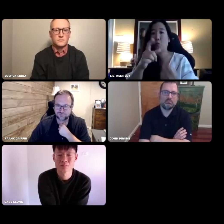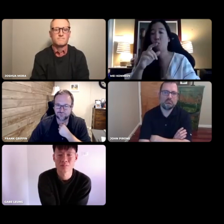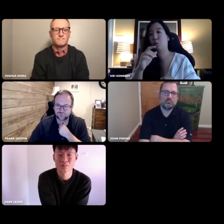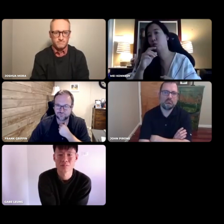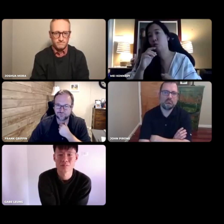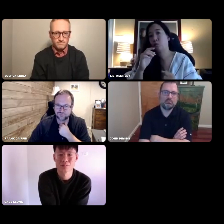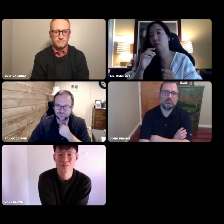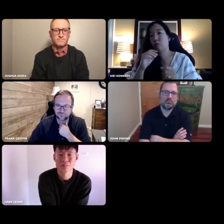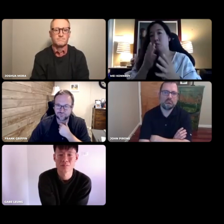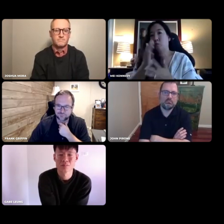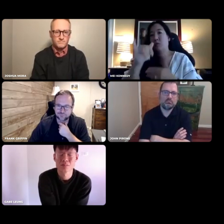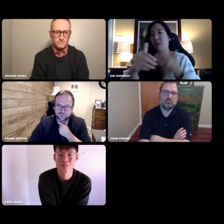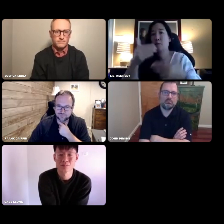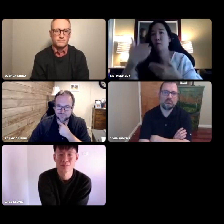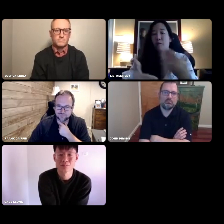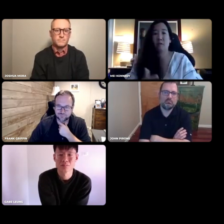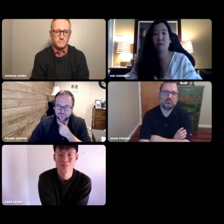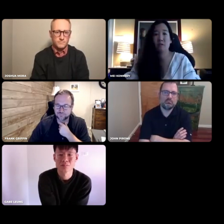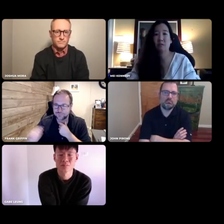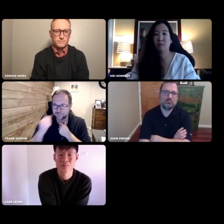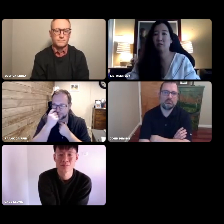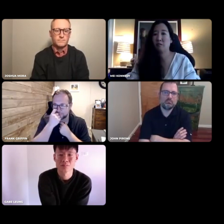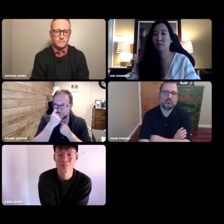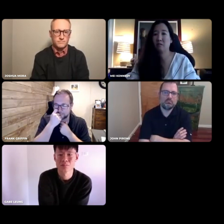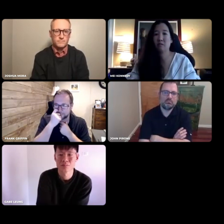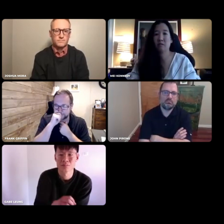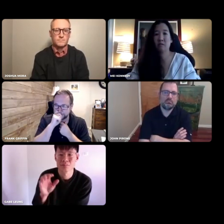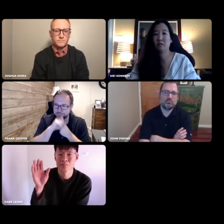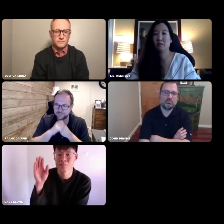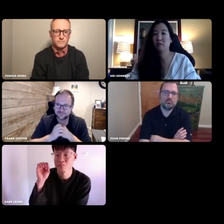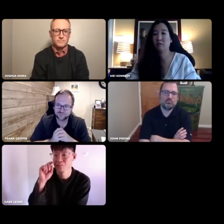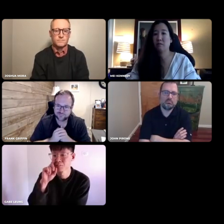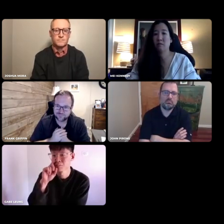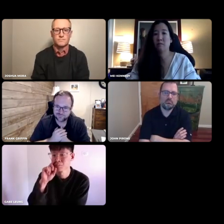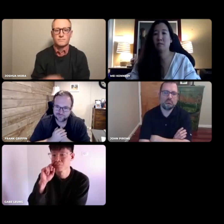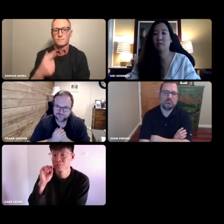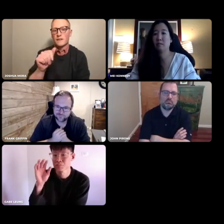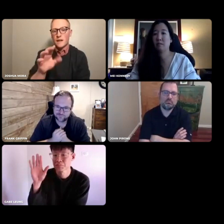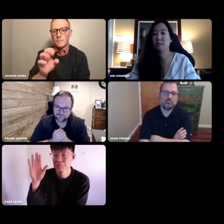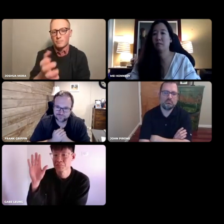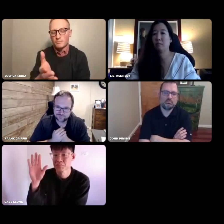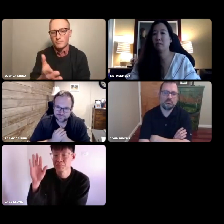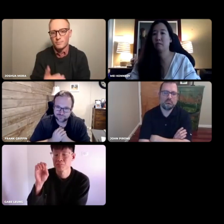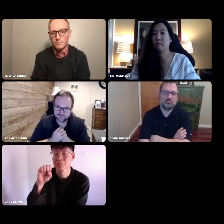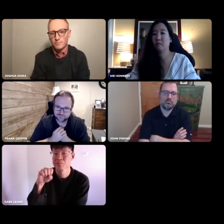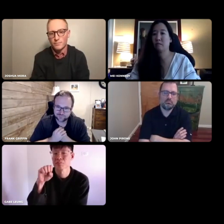Check with your individual schools to see who can support you with that process.